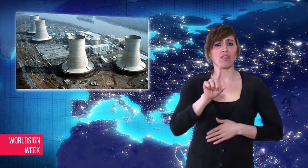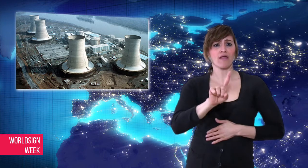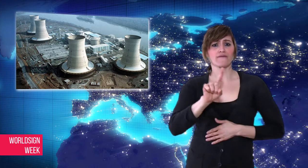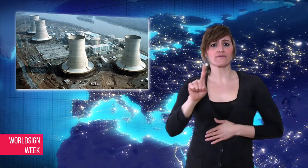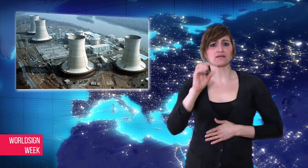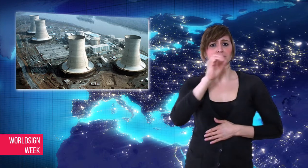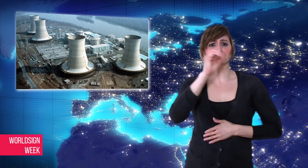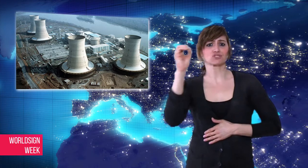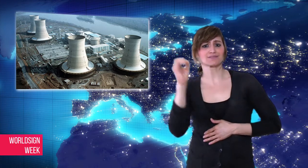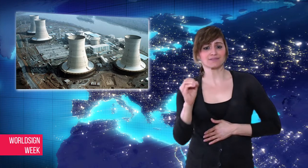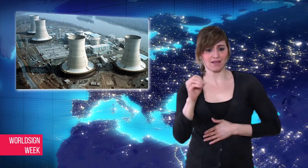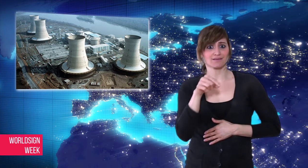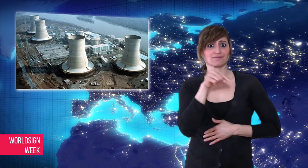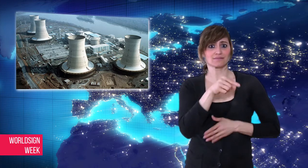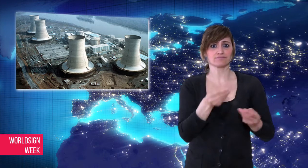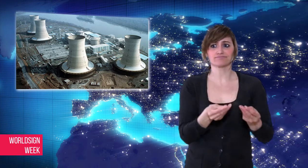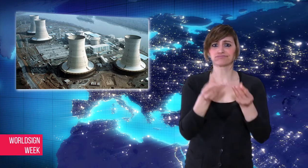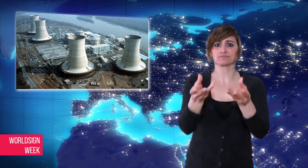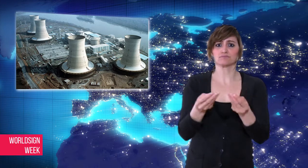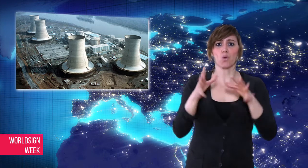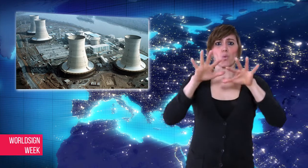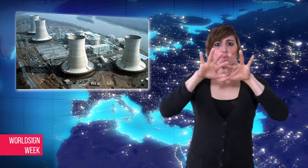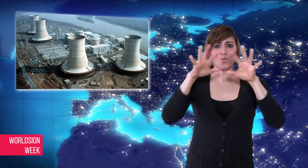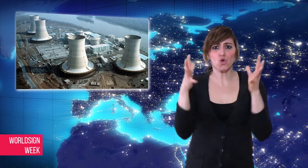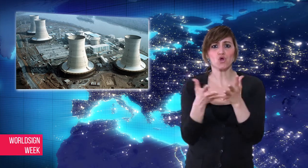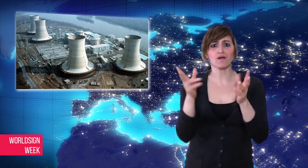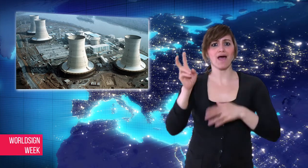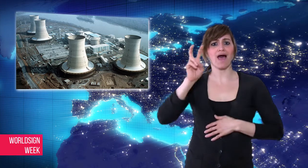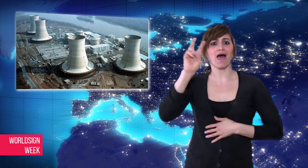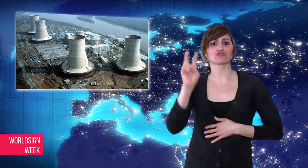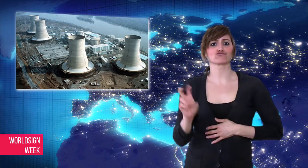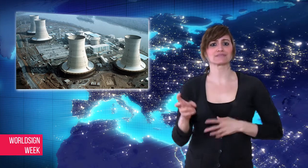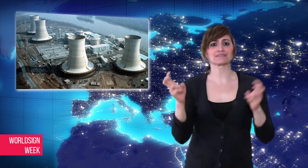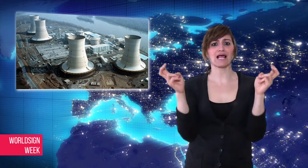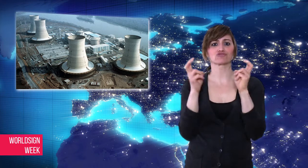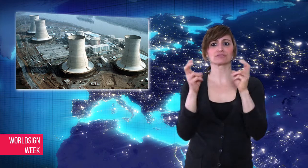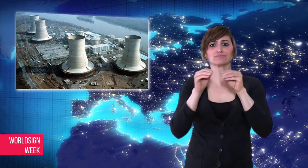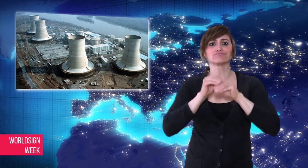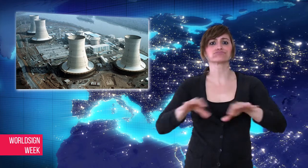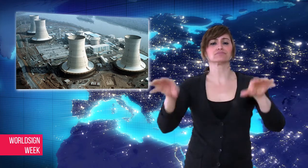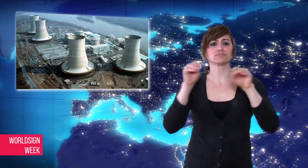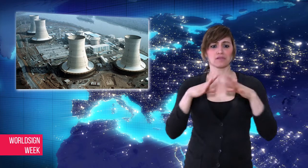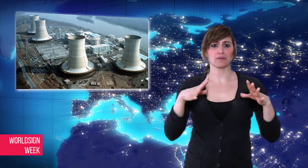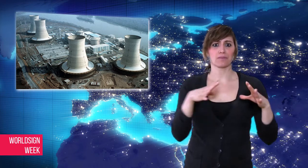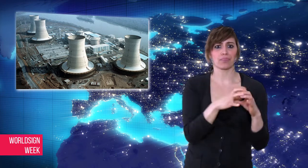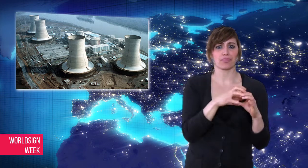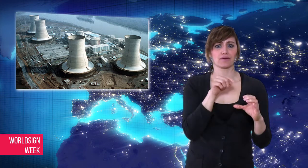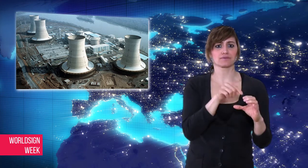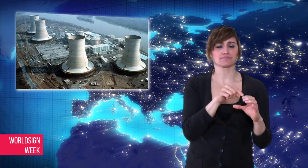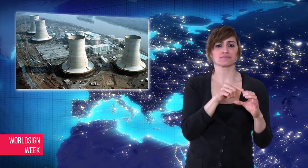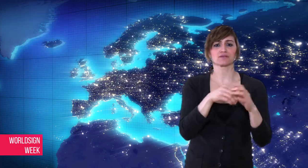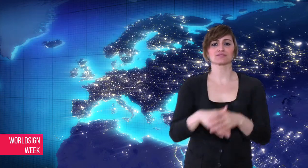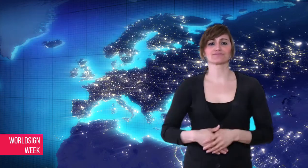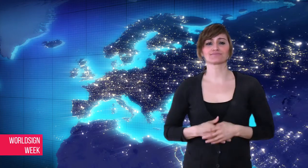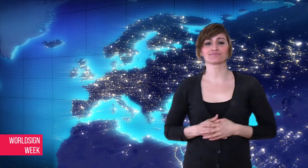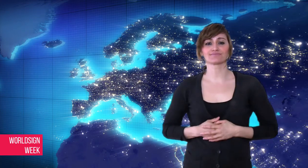the world’s electricity.